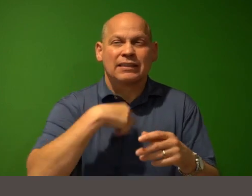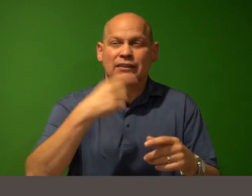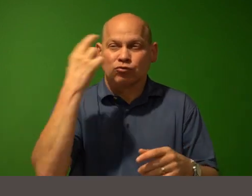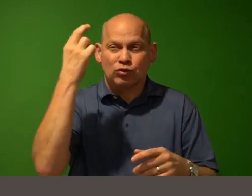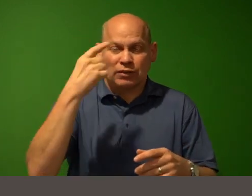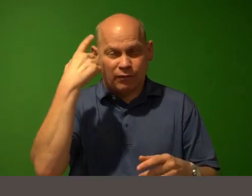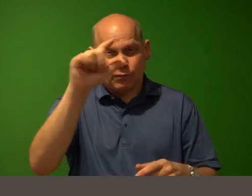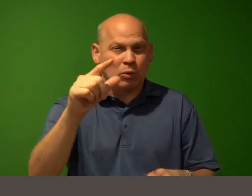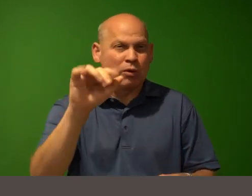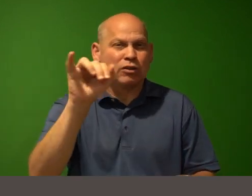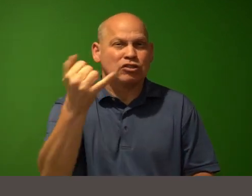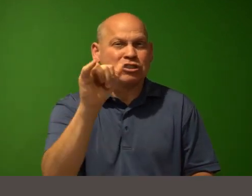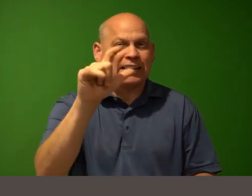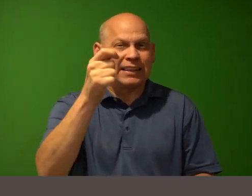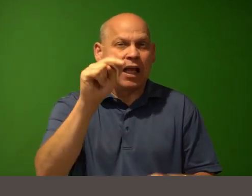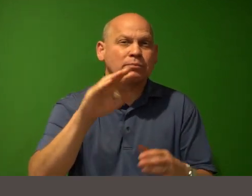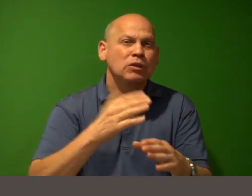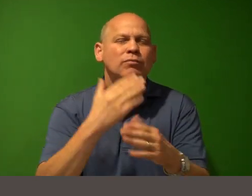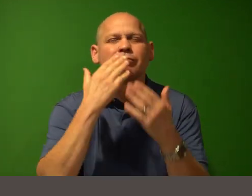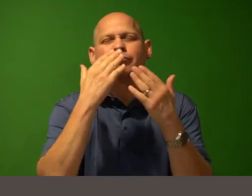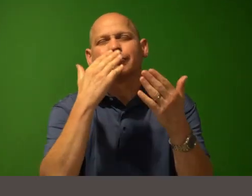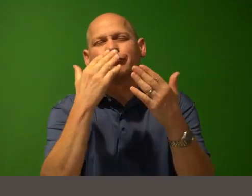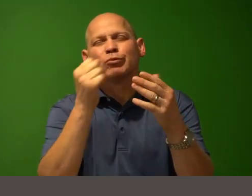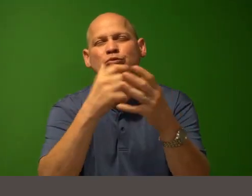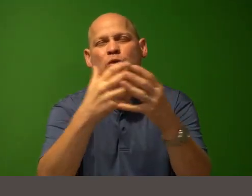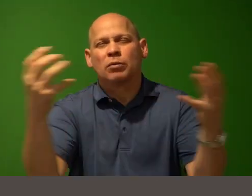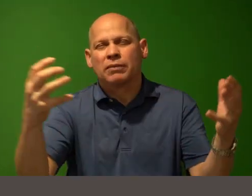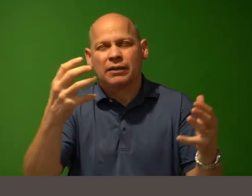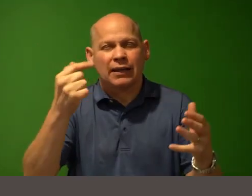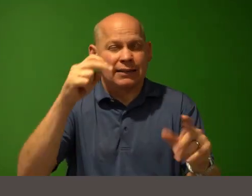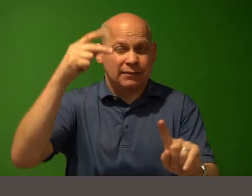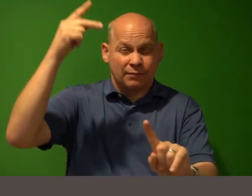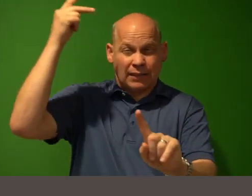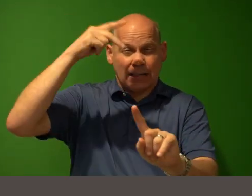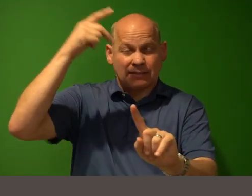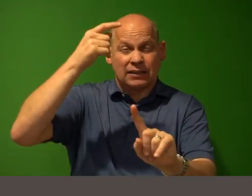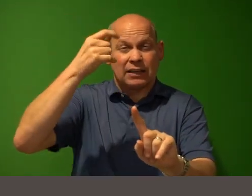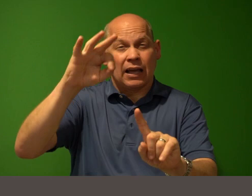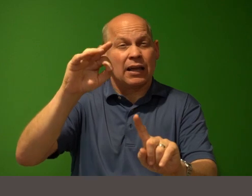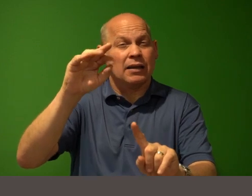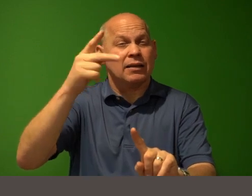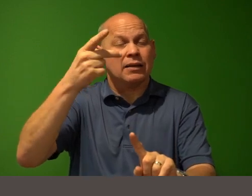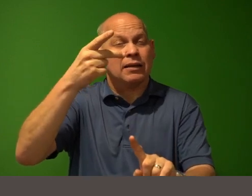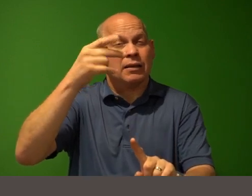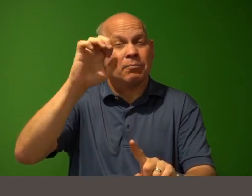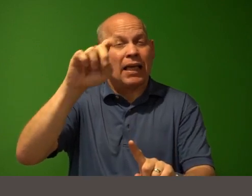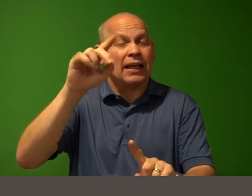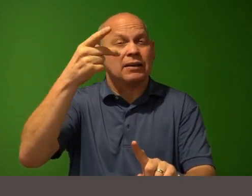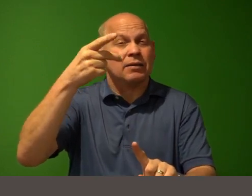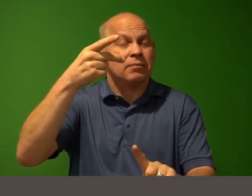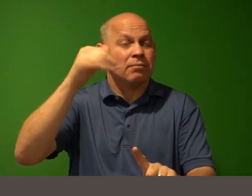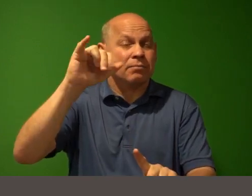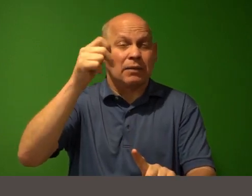Thank you so much. And the philosophy of the Pied Pythonist is to march to the beat of your own drum.